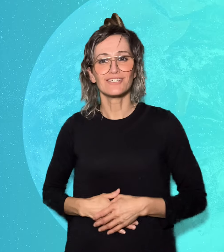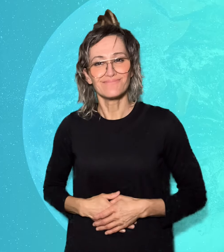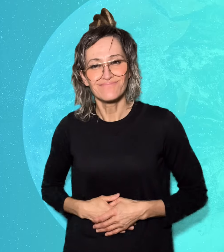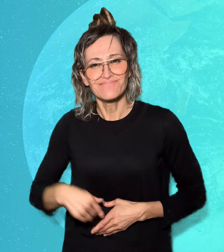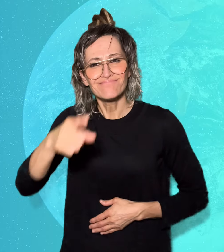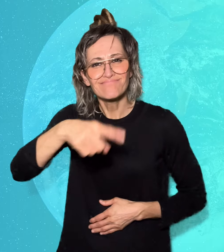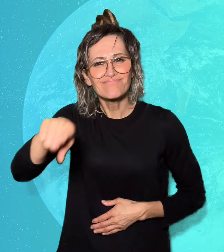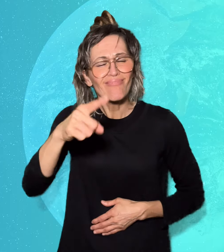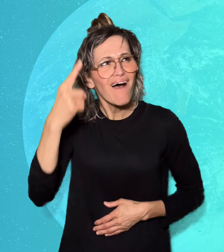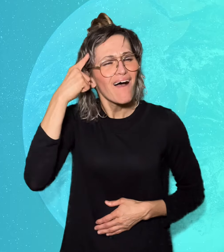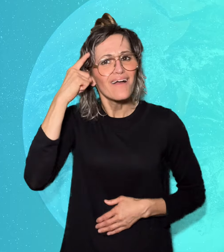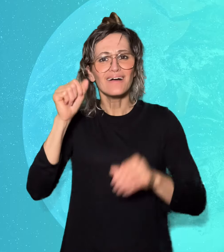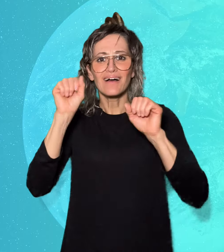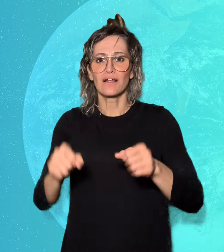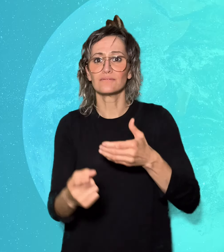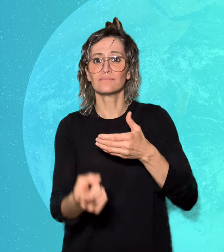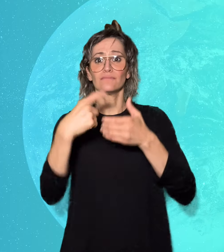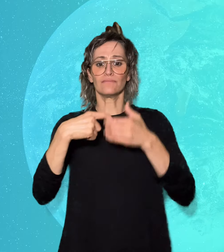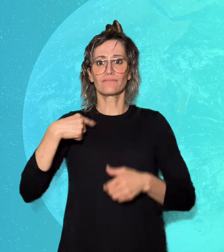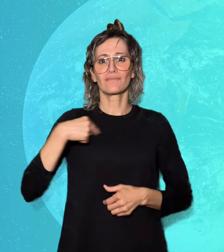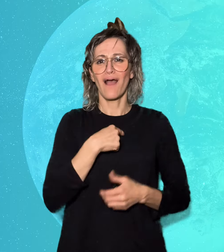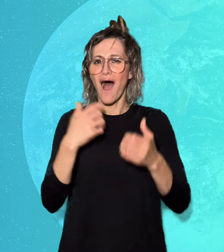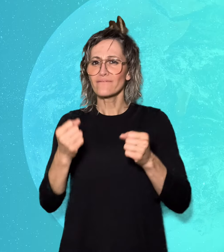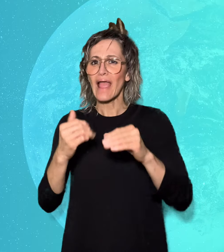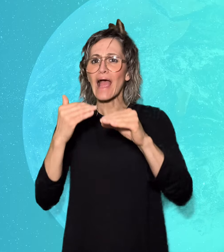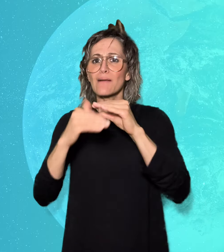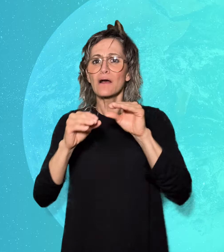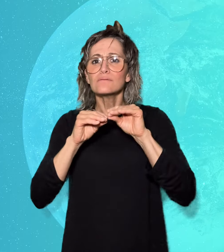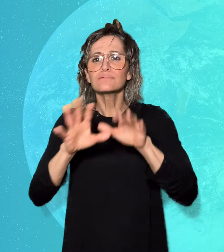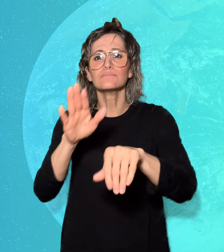Be sure to subscribe to our email newsletter